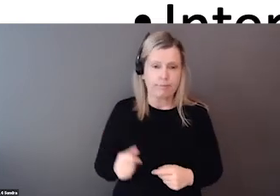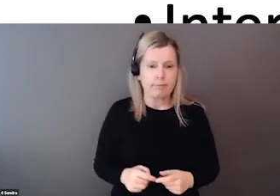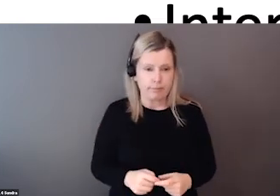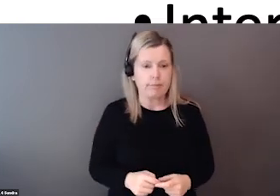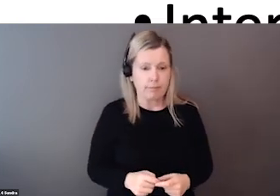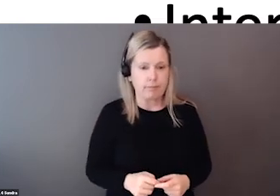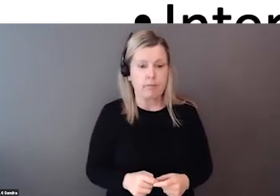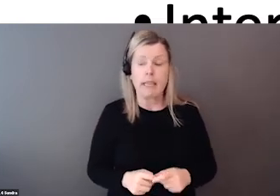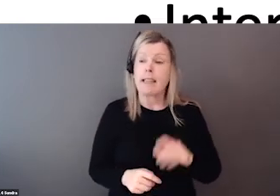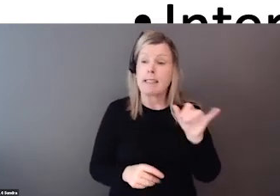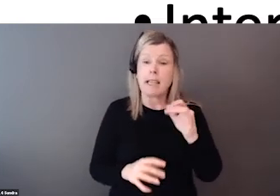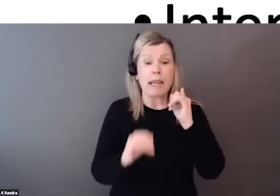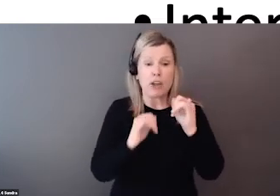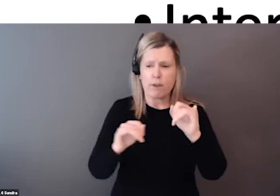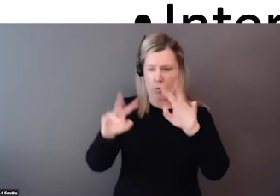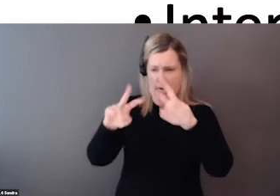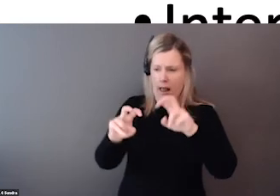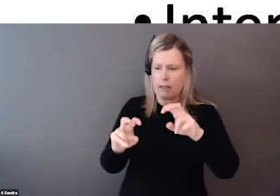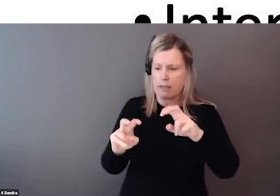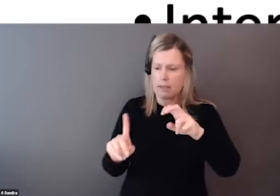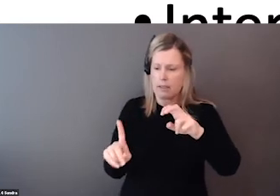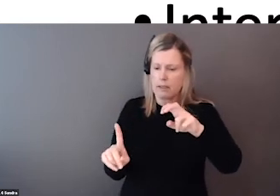will eliminate you as an anomaly as well.